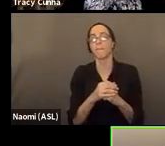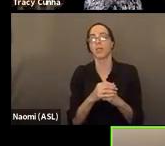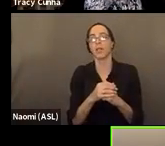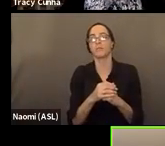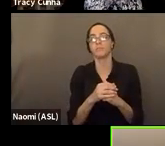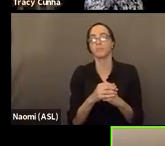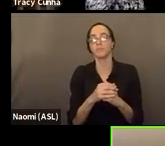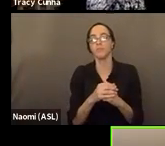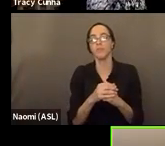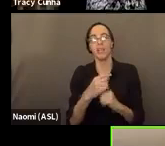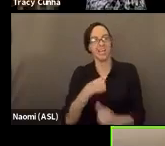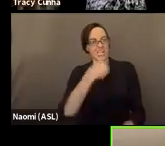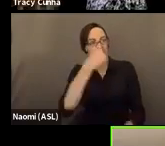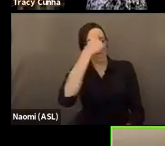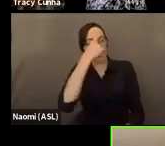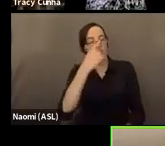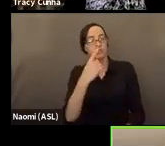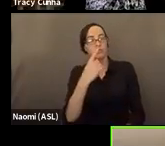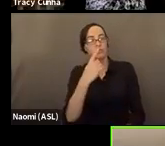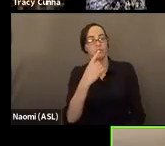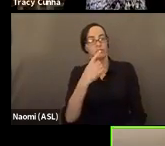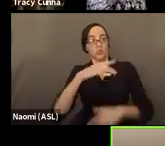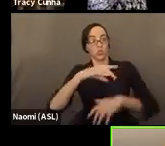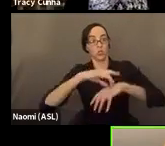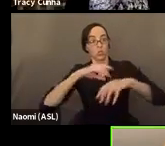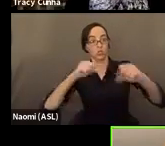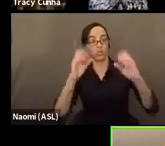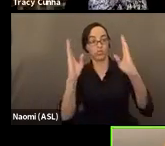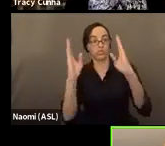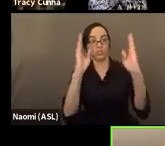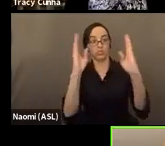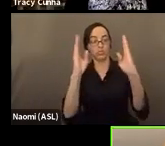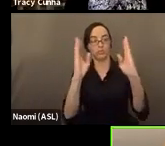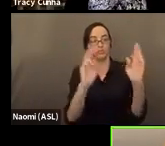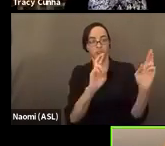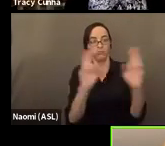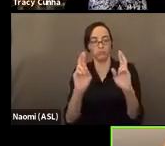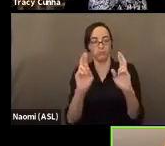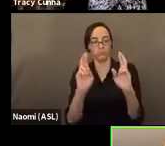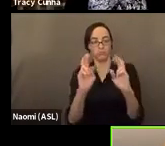um because after a certain year and i don't know if anybody on the call here's a pop quiz